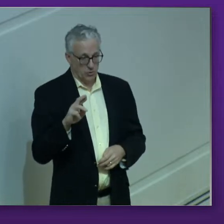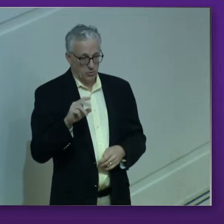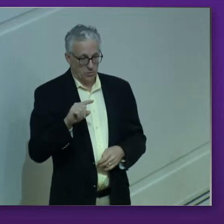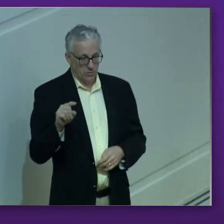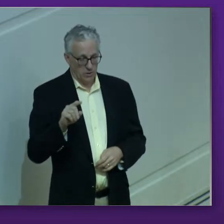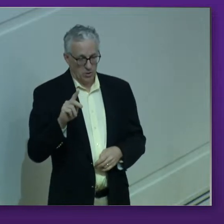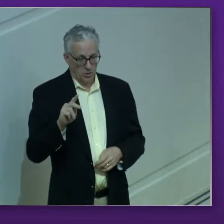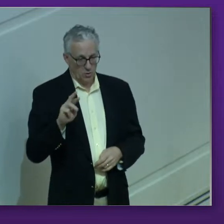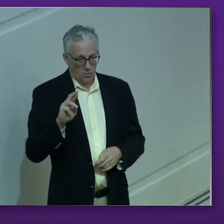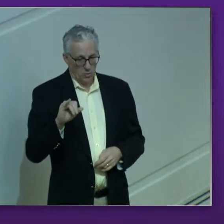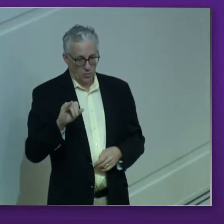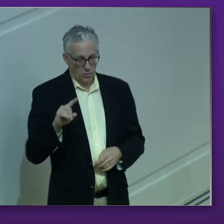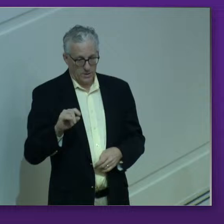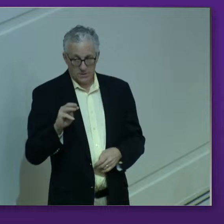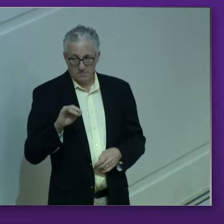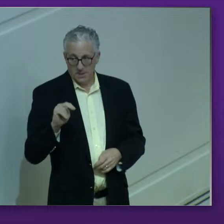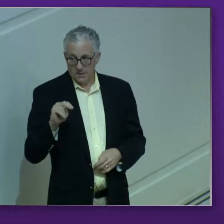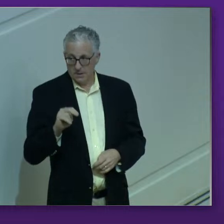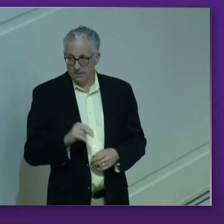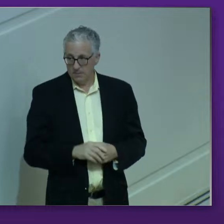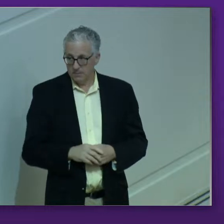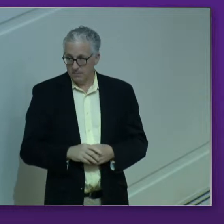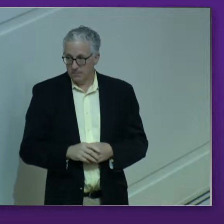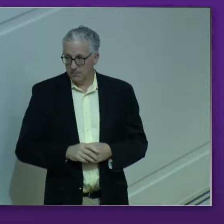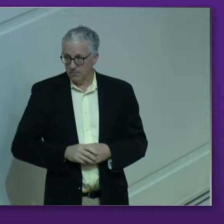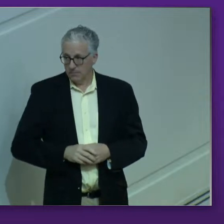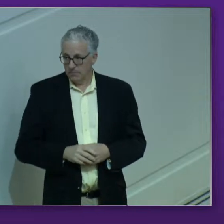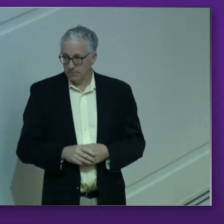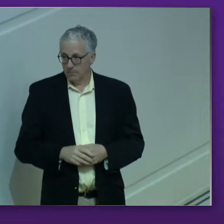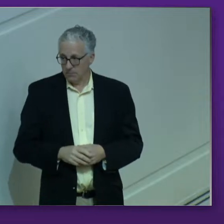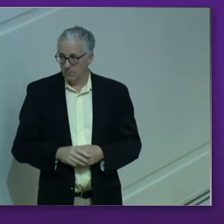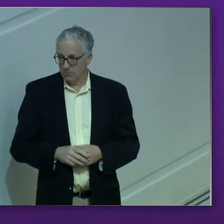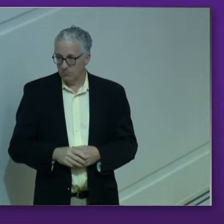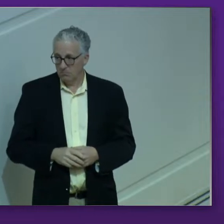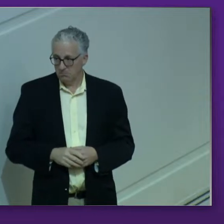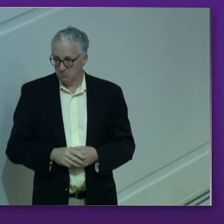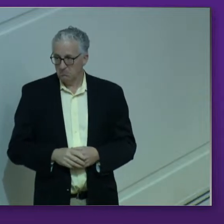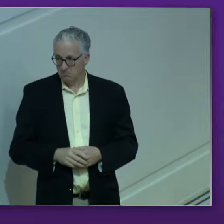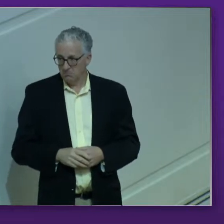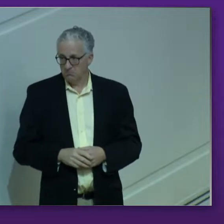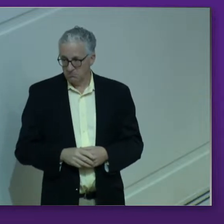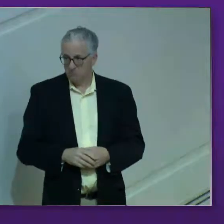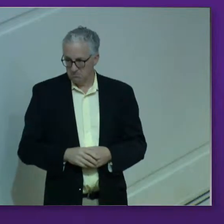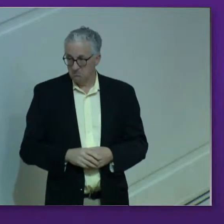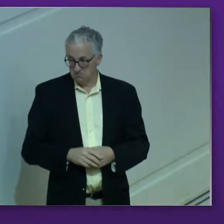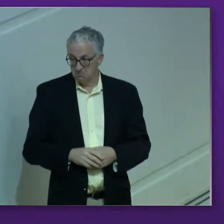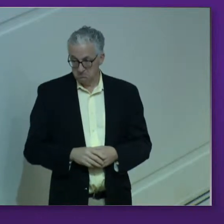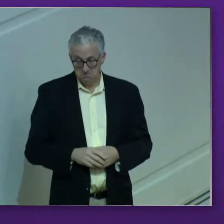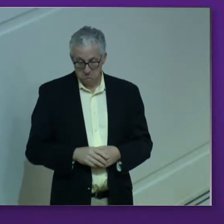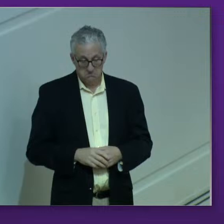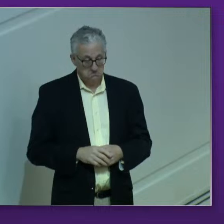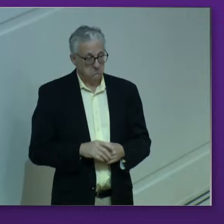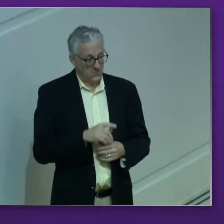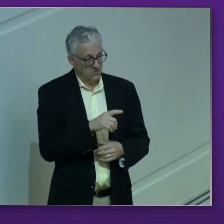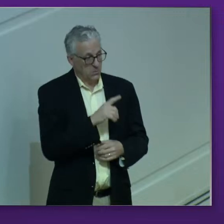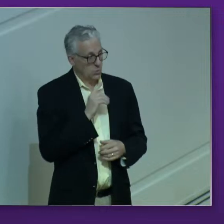[LISTING NAMES] PROF. [LISTING